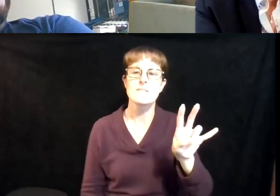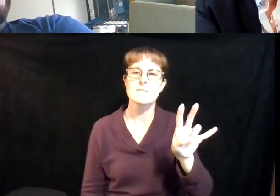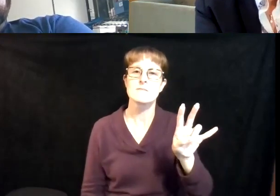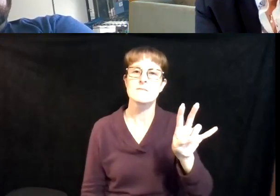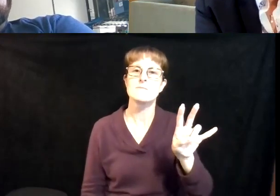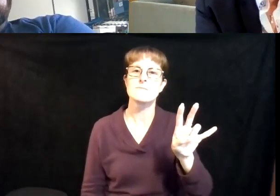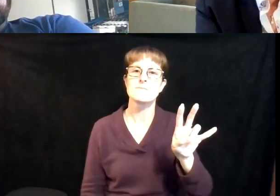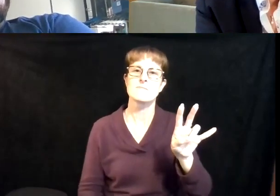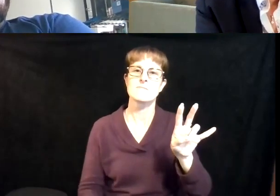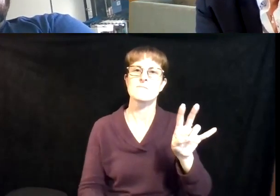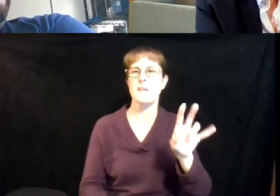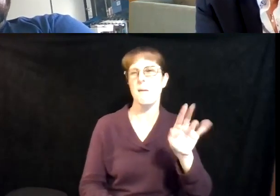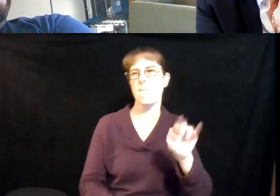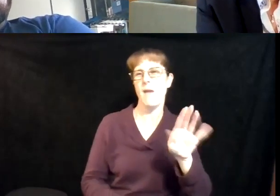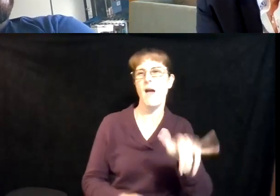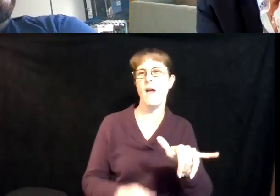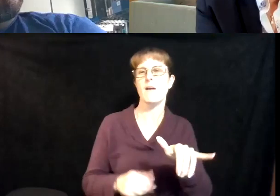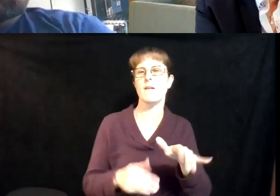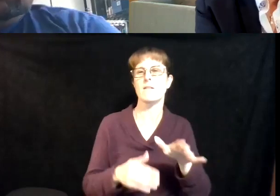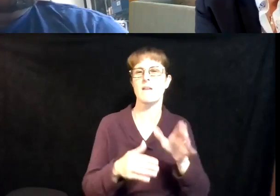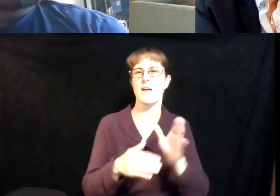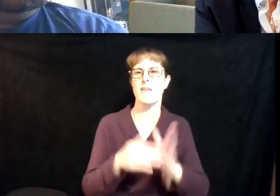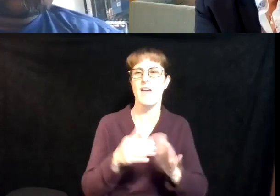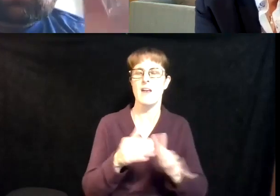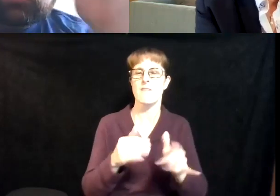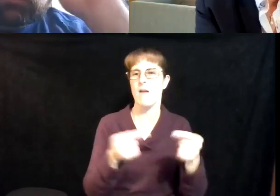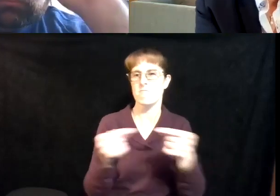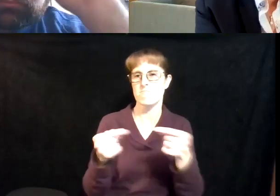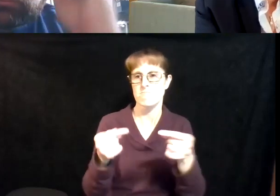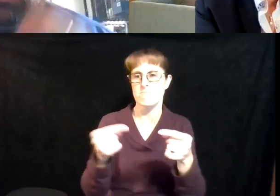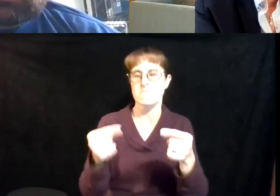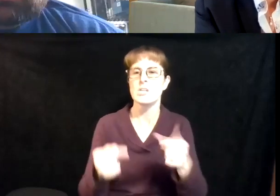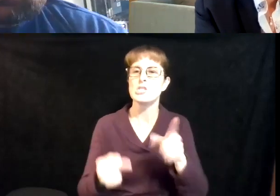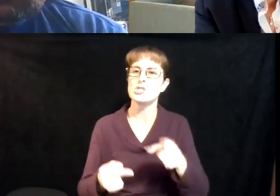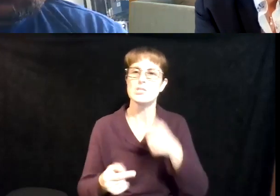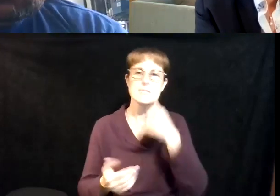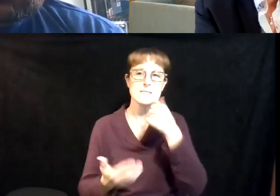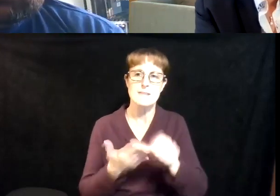she sent a letter expressing her fears about the new device to Gunnar Dybwad,